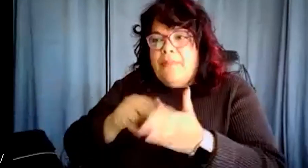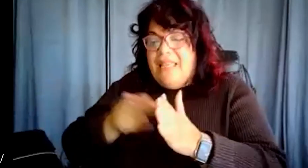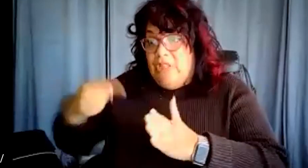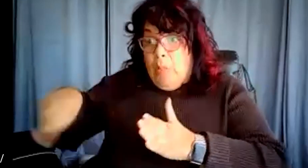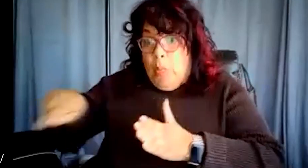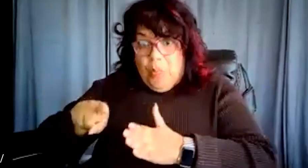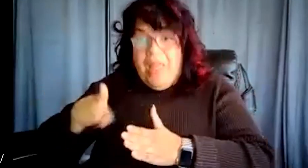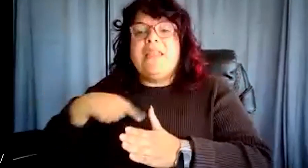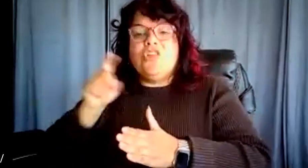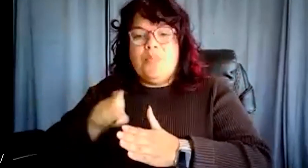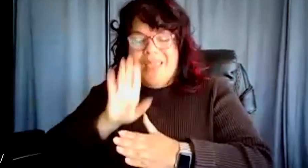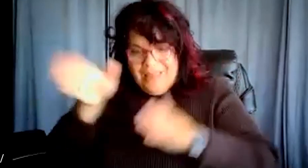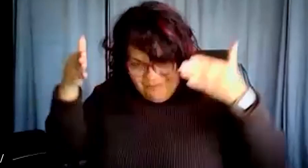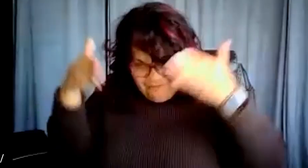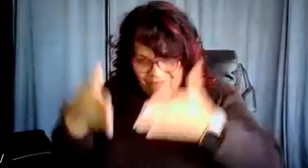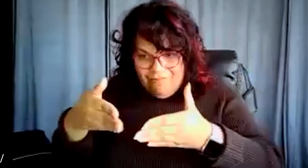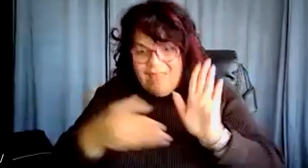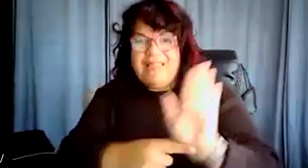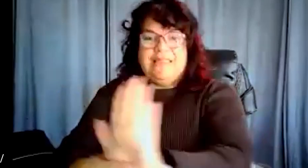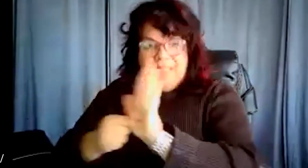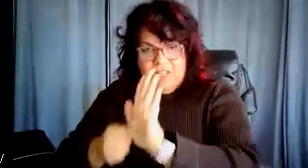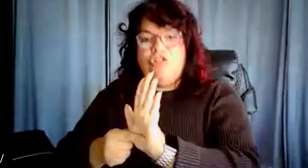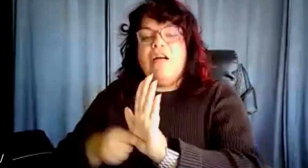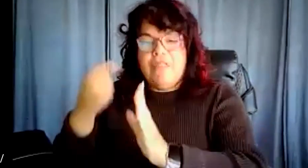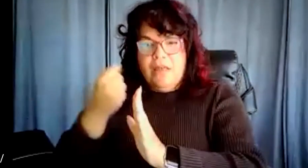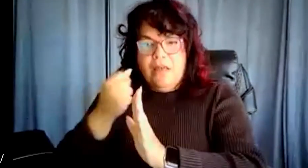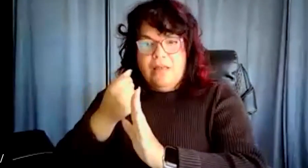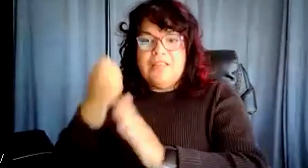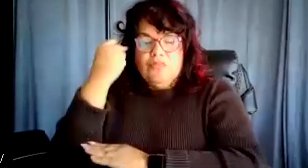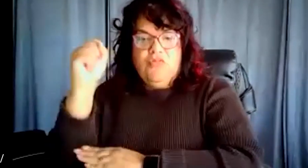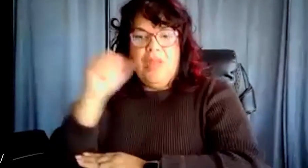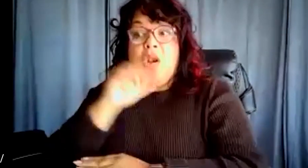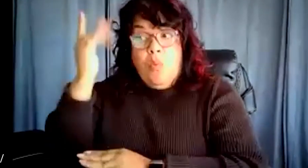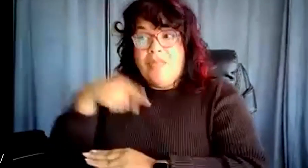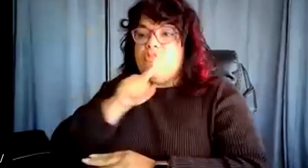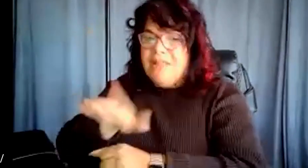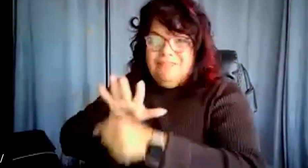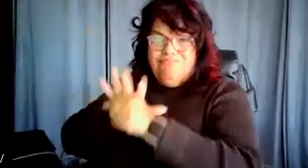as the people who are most marginalized and impacted by so many disability issues."